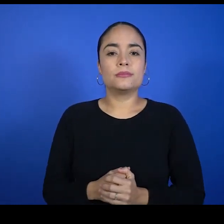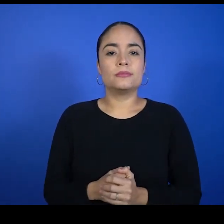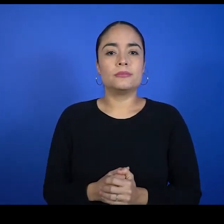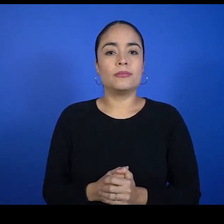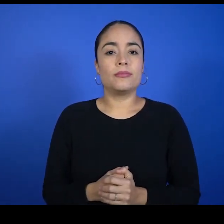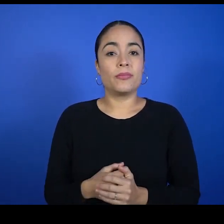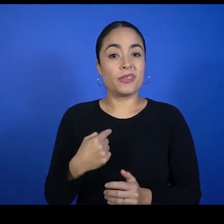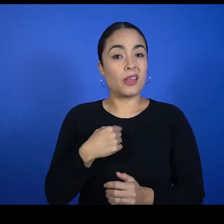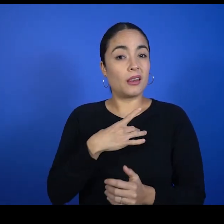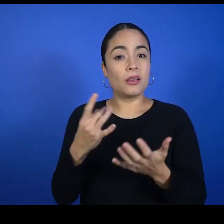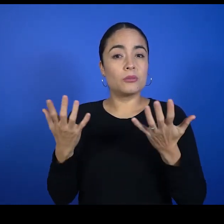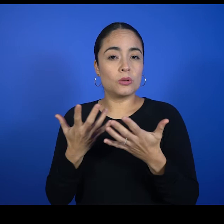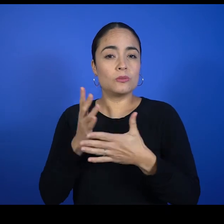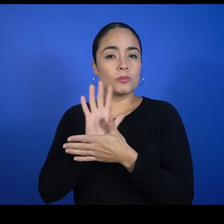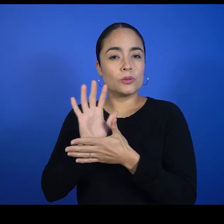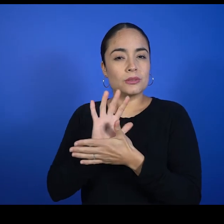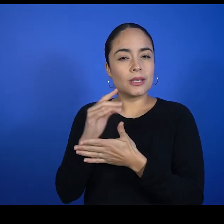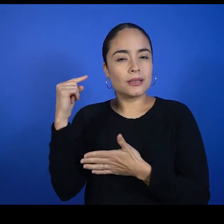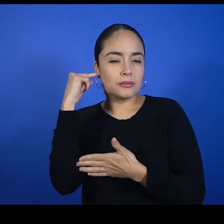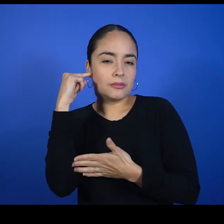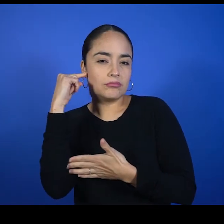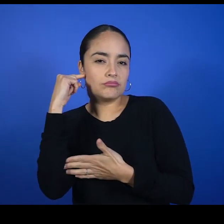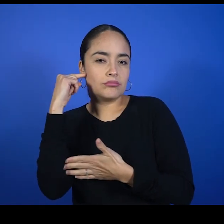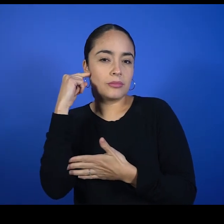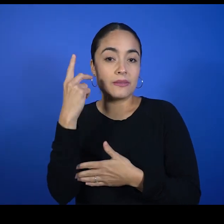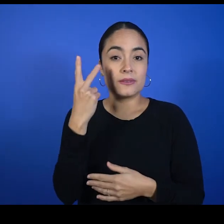I like to listen to my movies, but there isn't a lot of